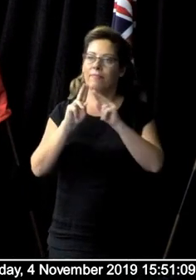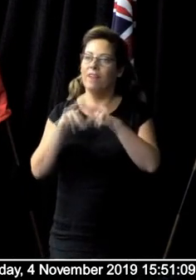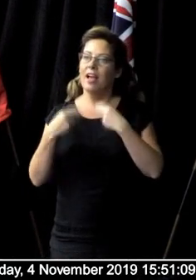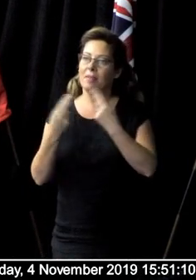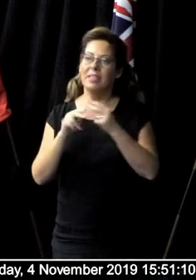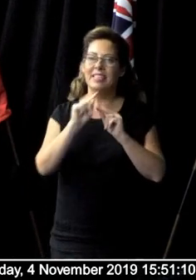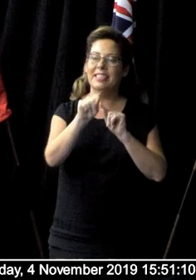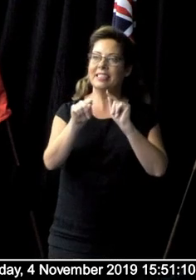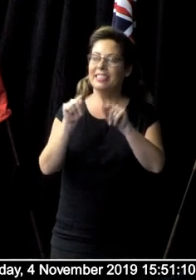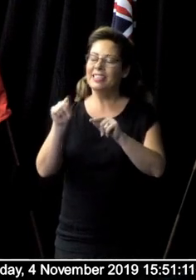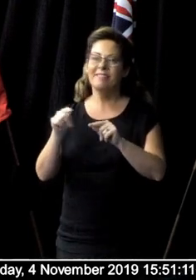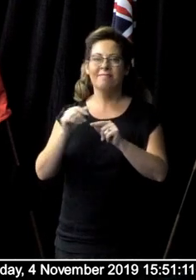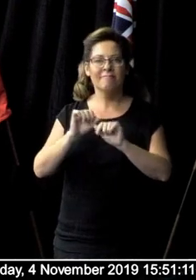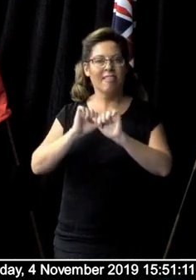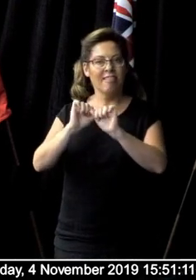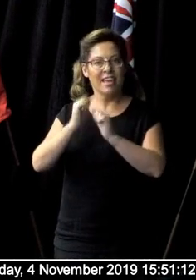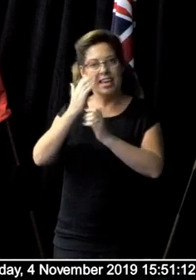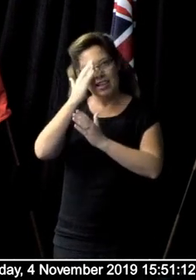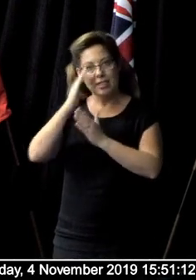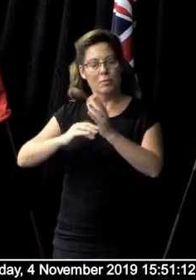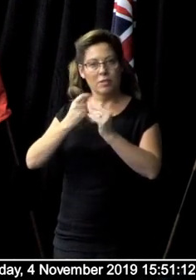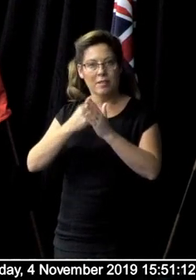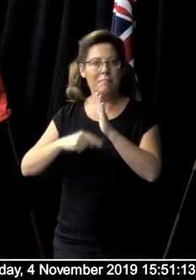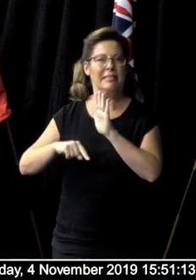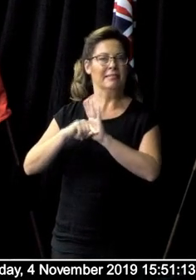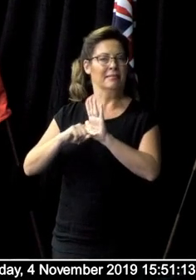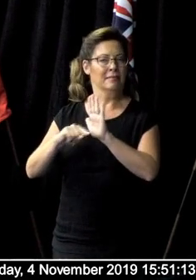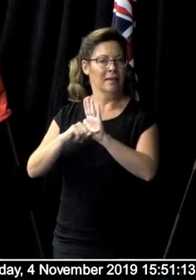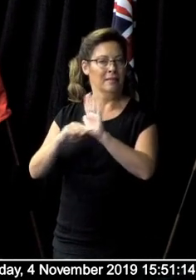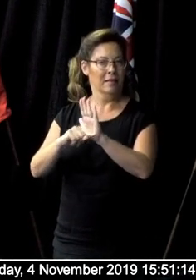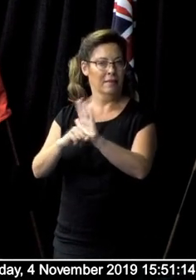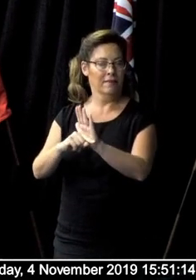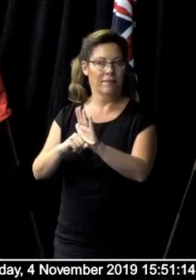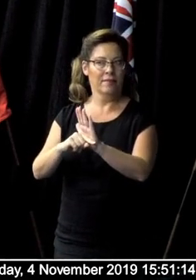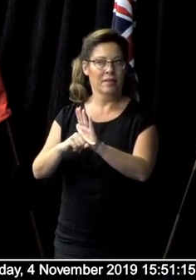very negative who then – it’s almost like the starkness of having